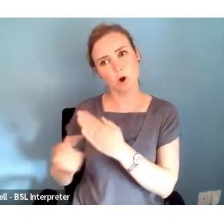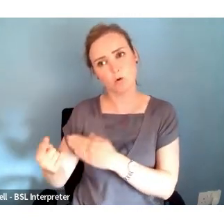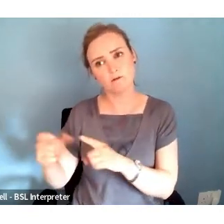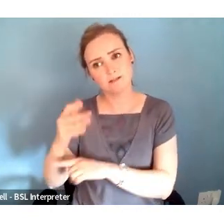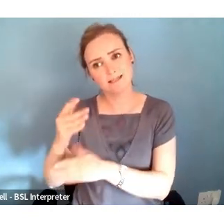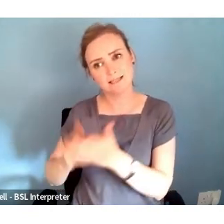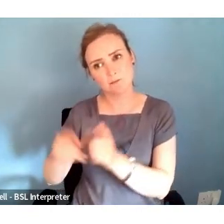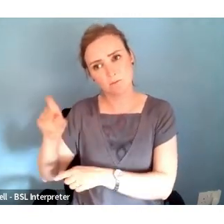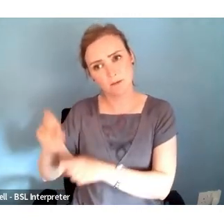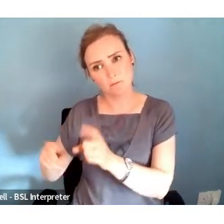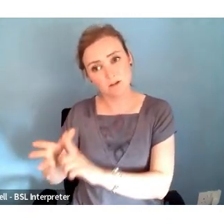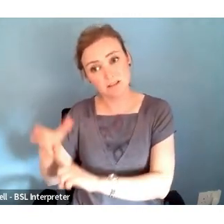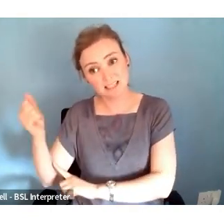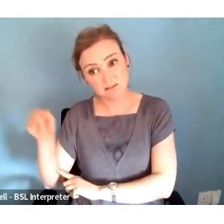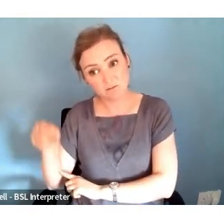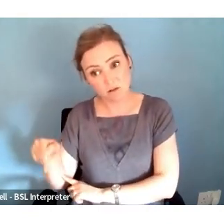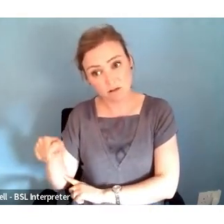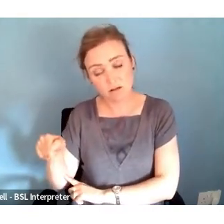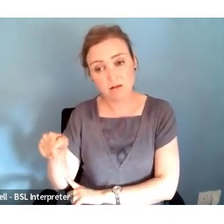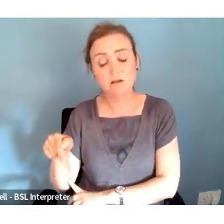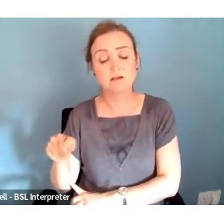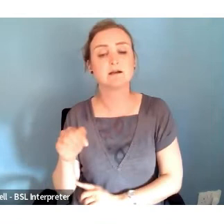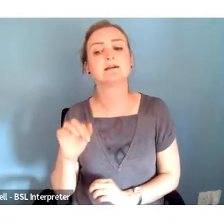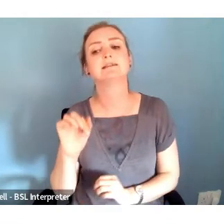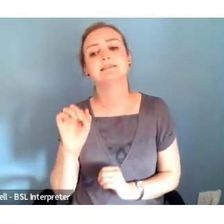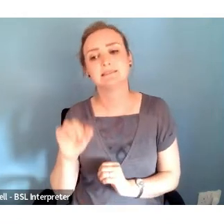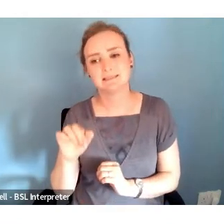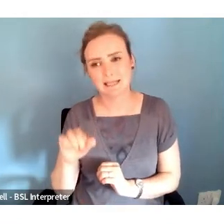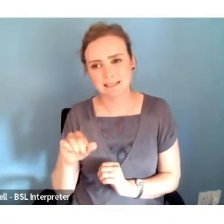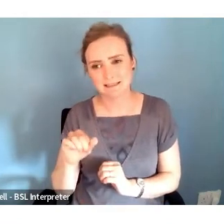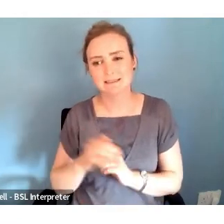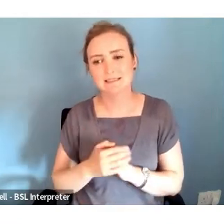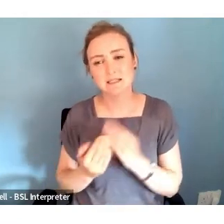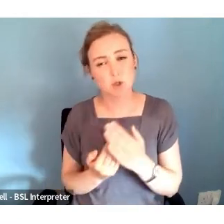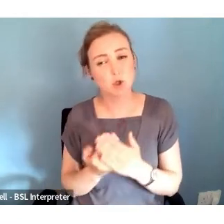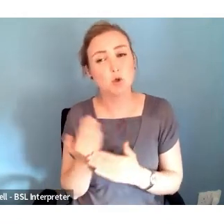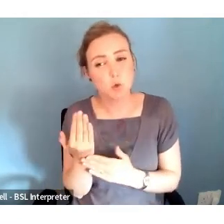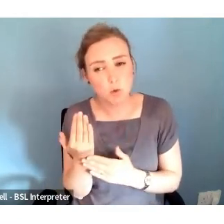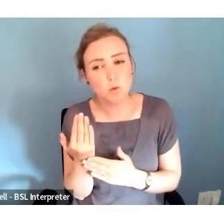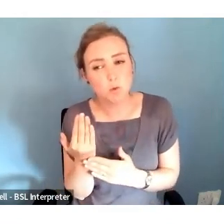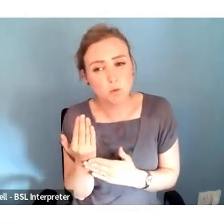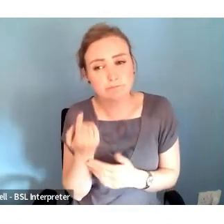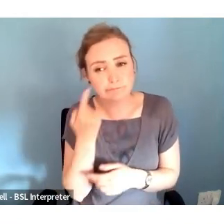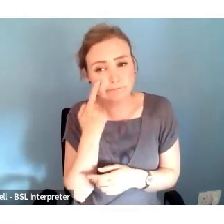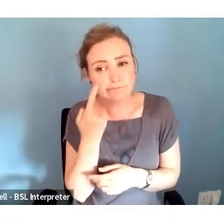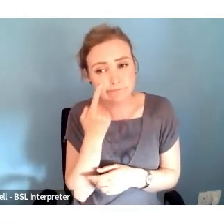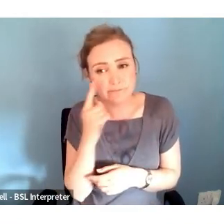those. ALEX: That is something new to us. Tried it out over the